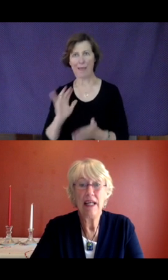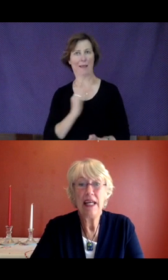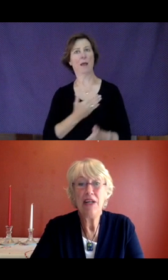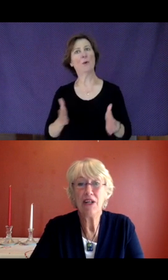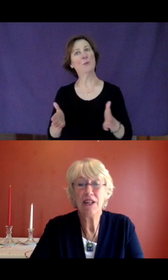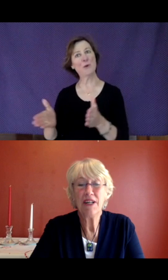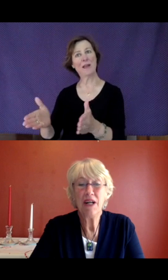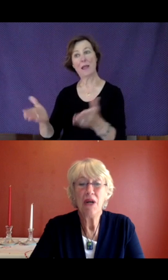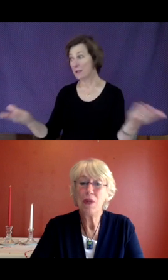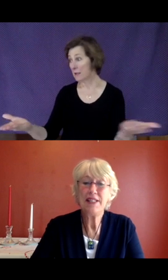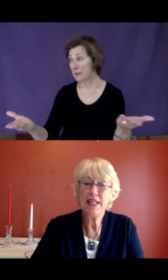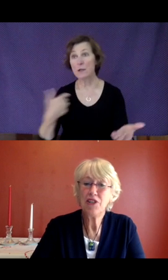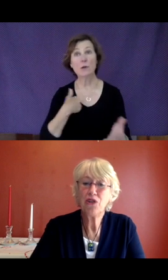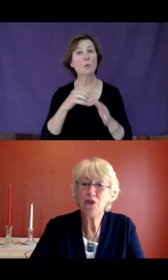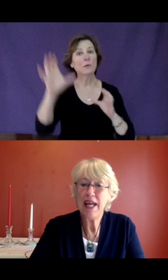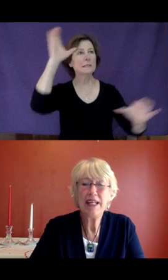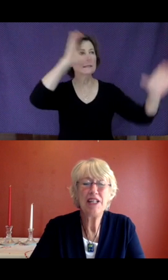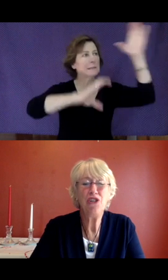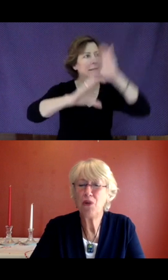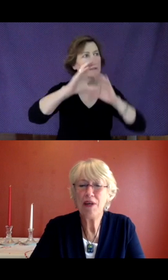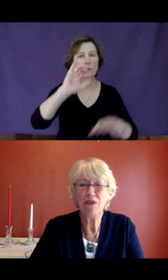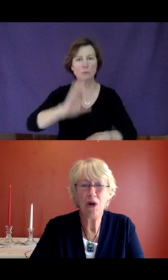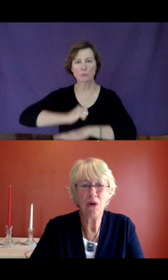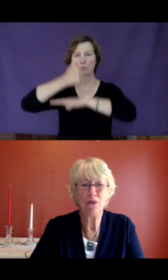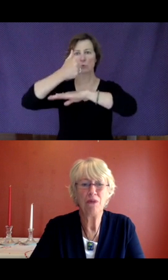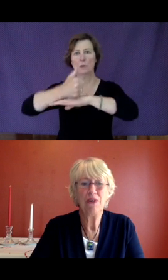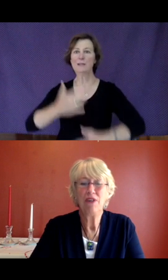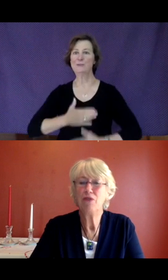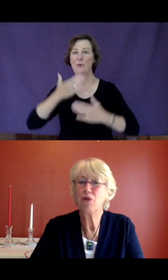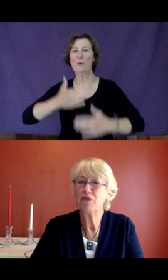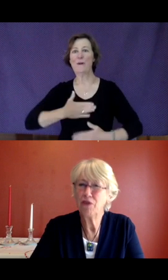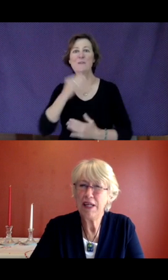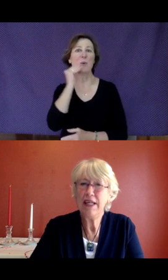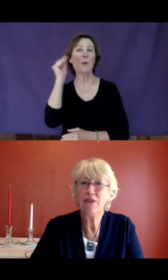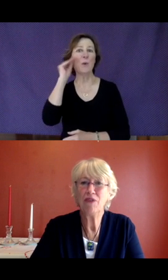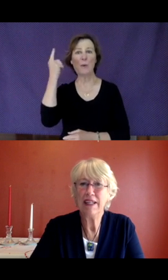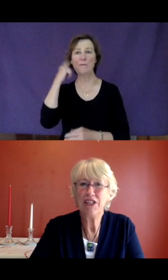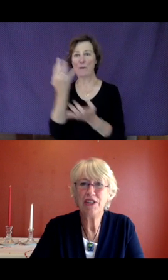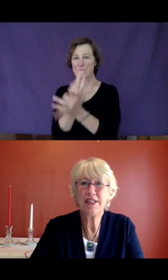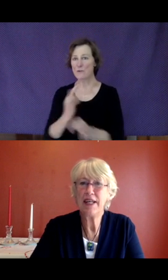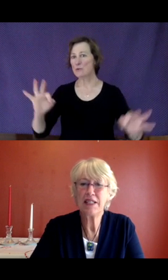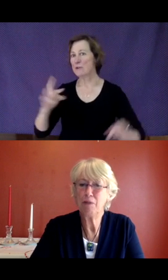Here we seek to create a joyful home for free religious exploration